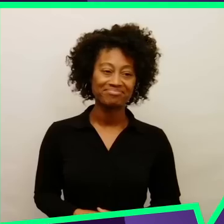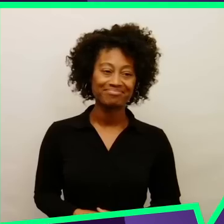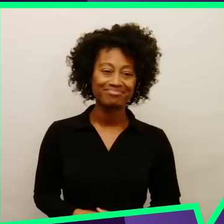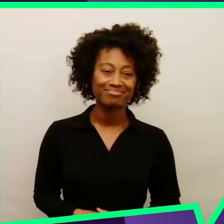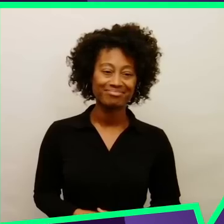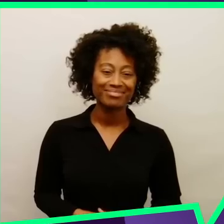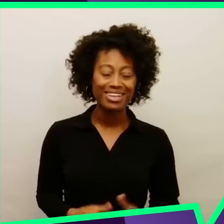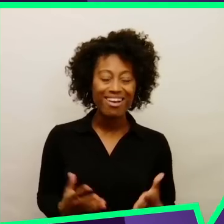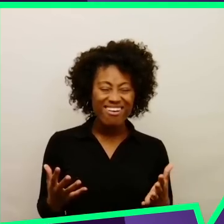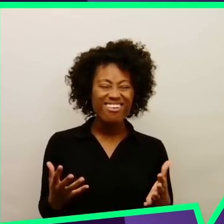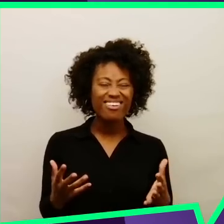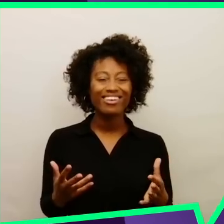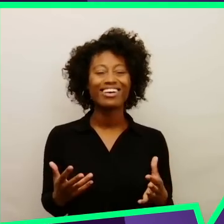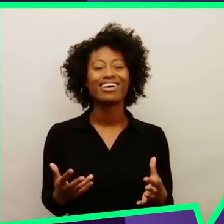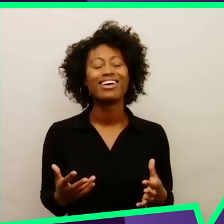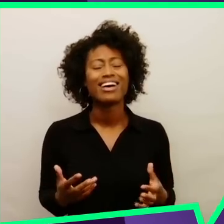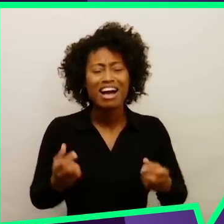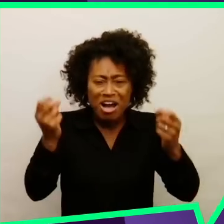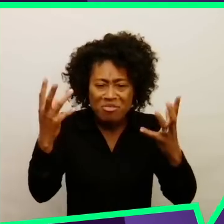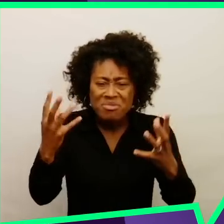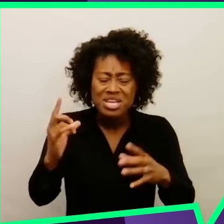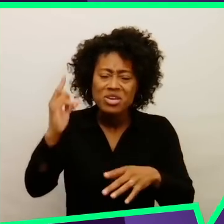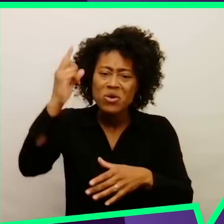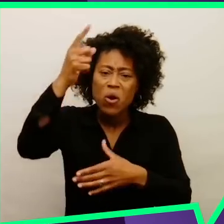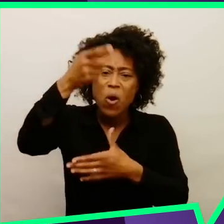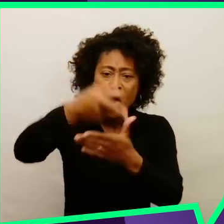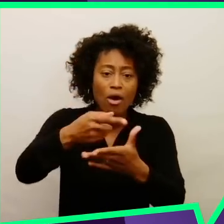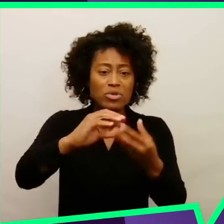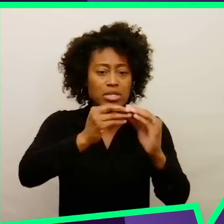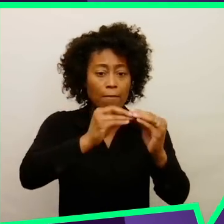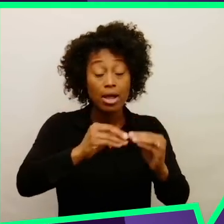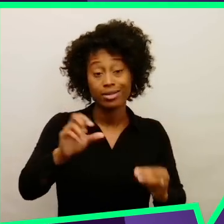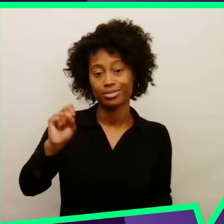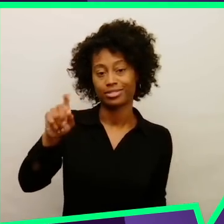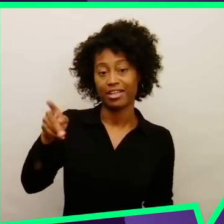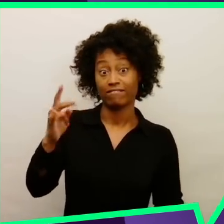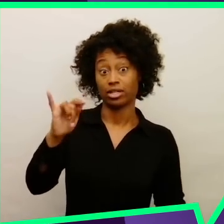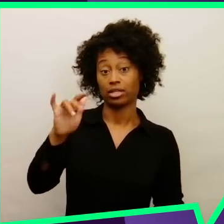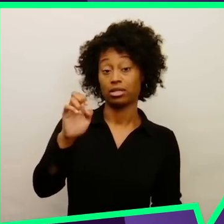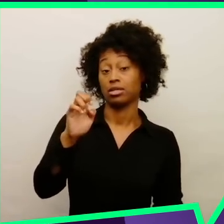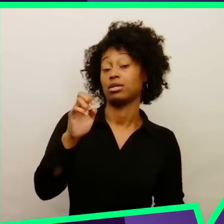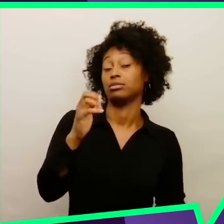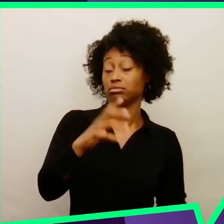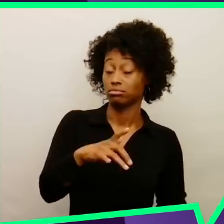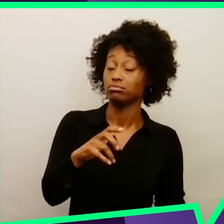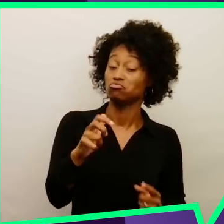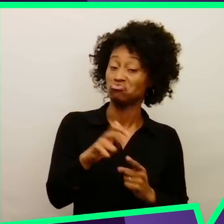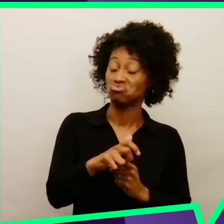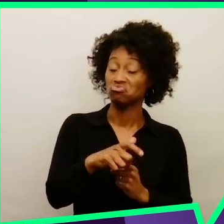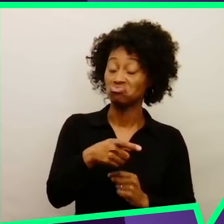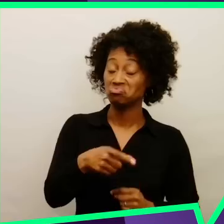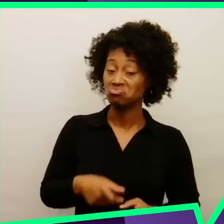Ooh. How many goals is this? That's by Stephanie. Yeah, Stephanie did some great stuff there. She does.